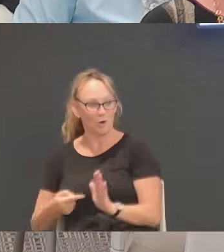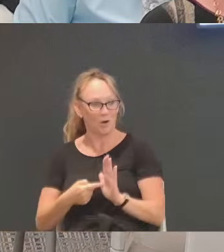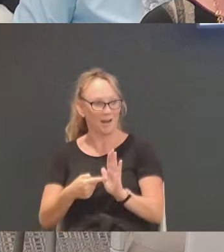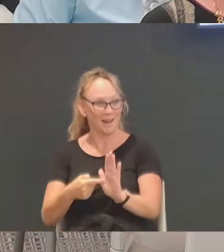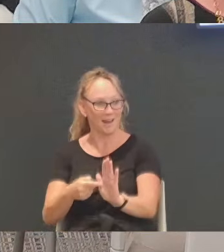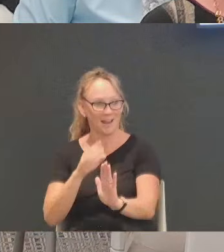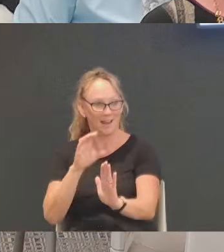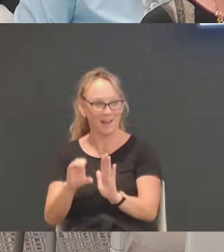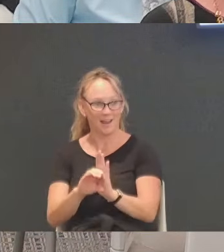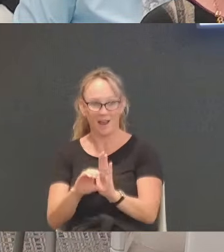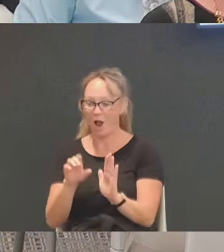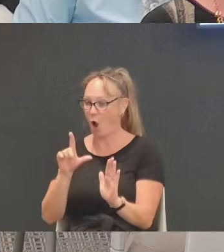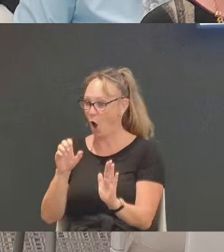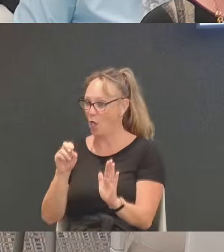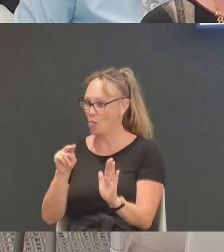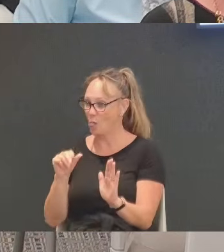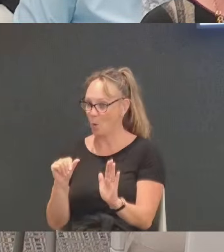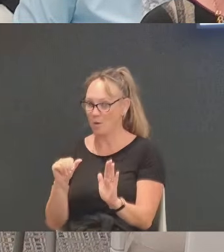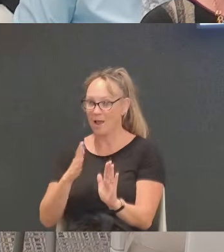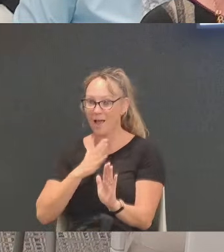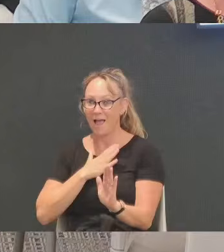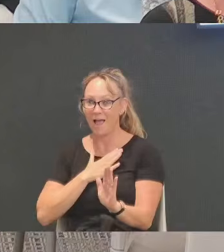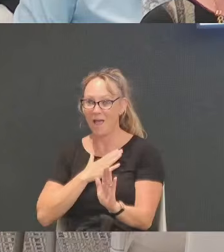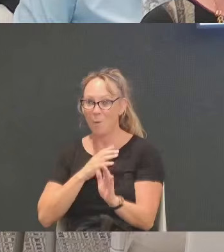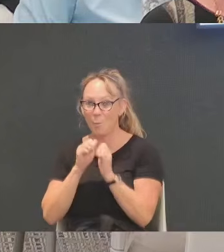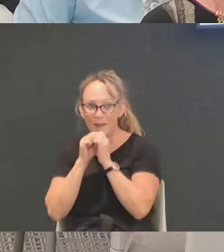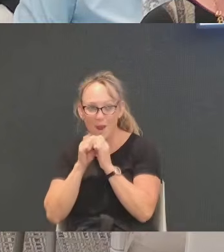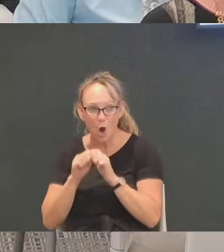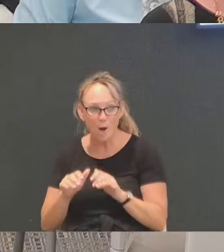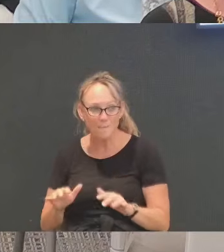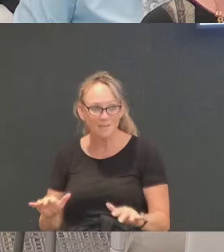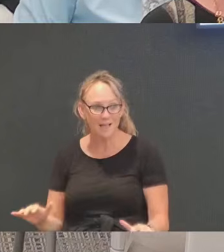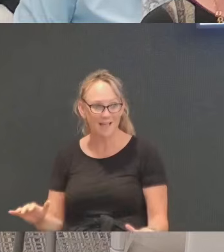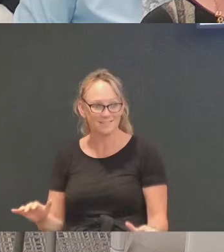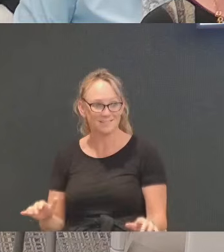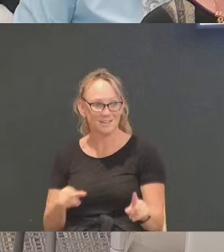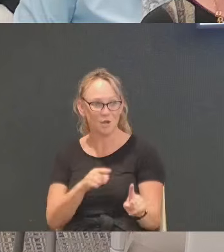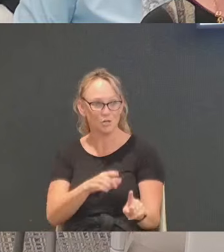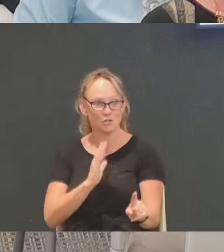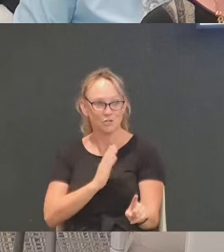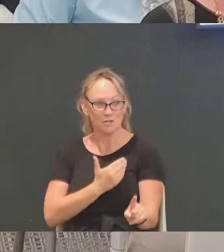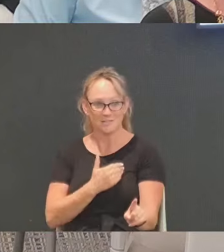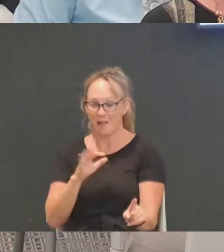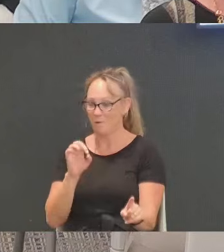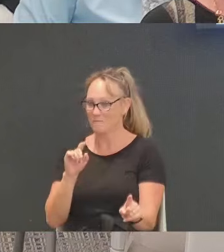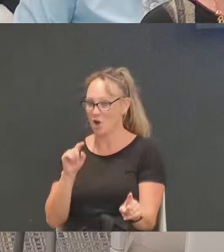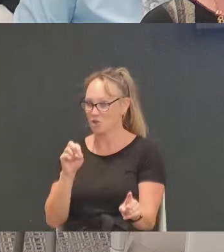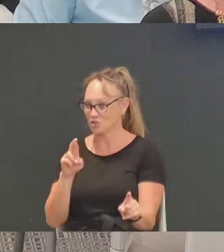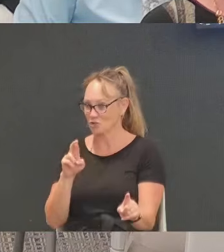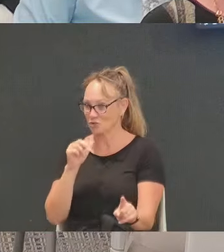Lola as our foster daughter. She's been in care since she was born. She's been with us since April